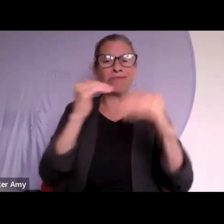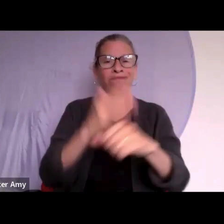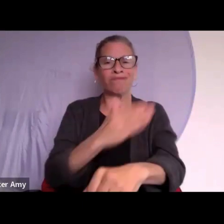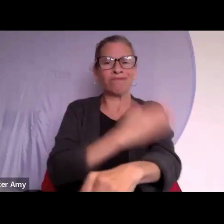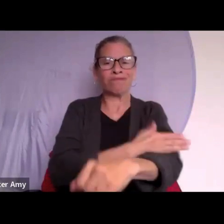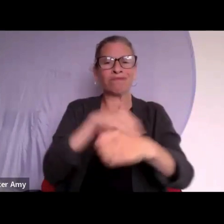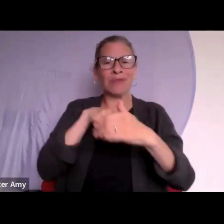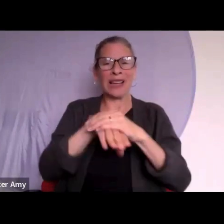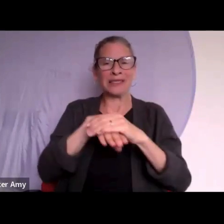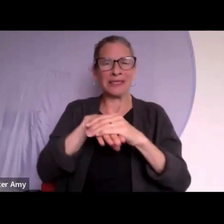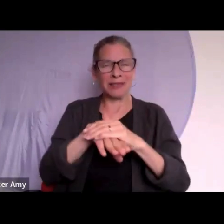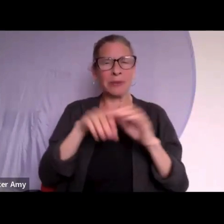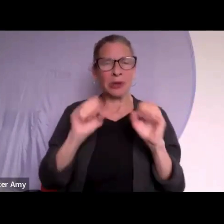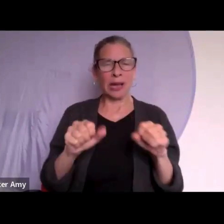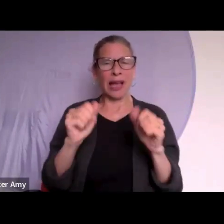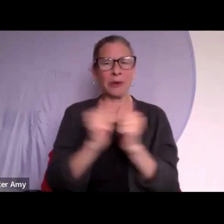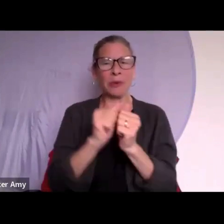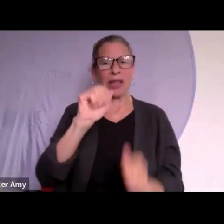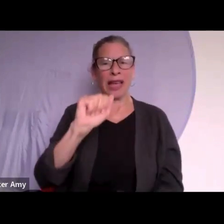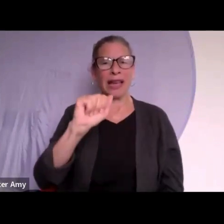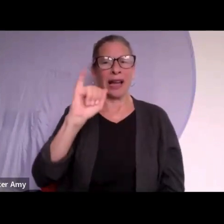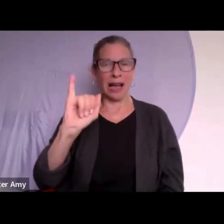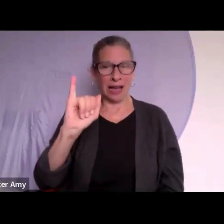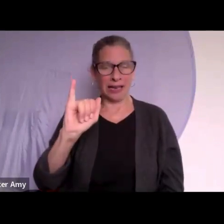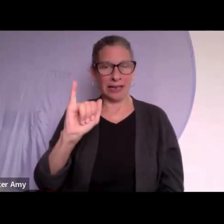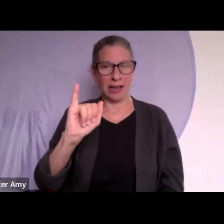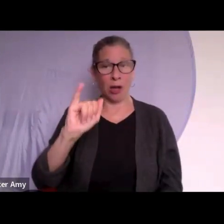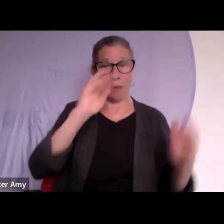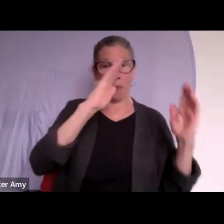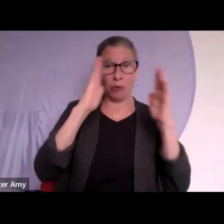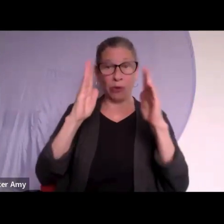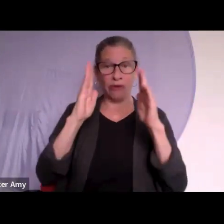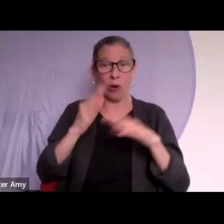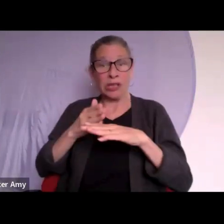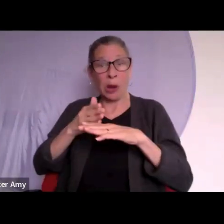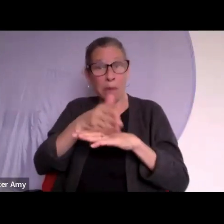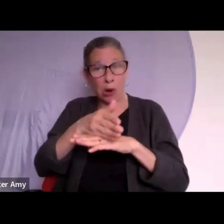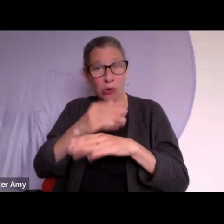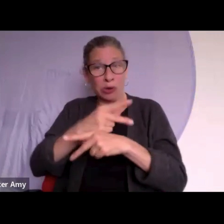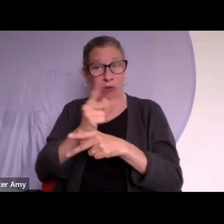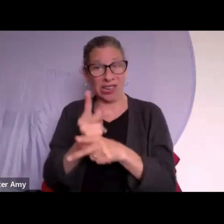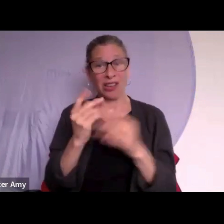But, but stay focused on on post production, creating, having a